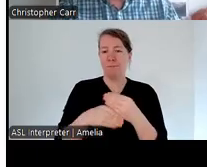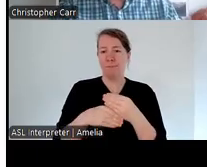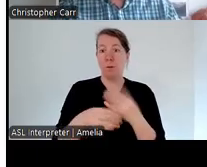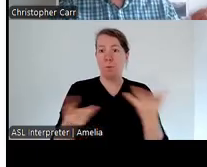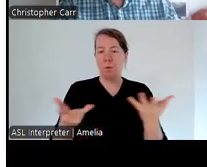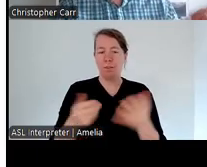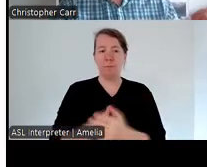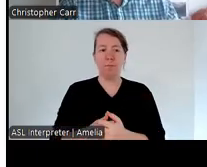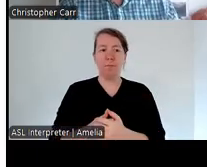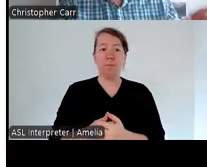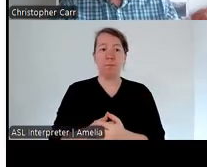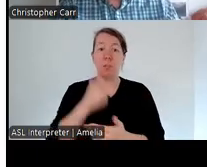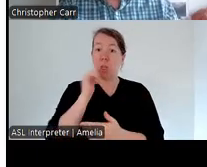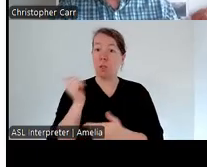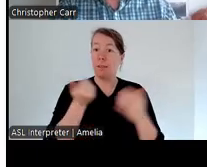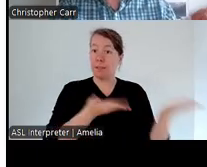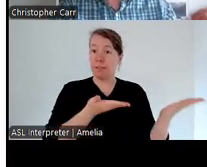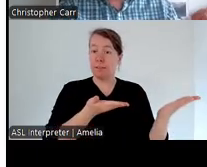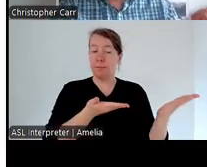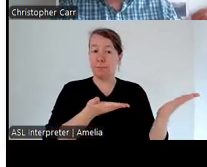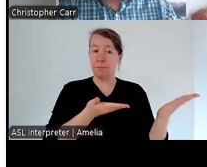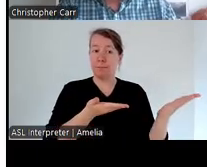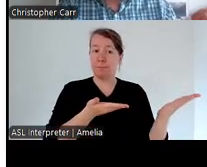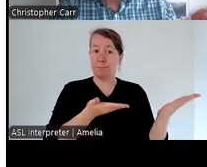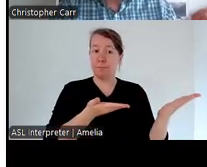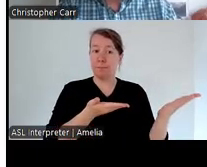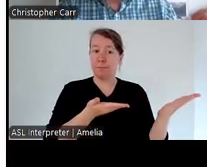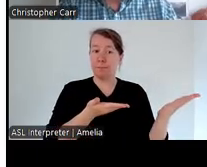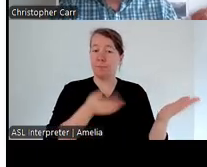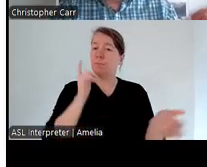and you'll notice that there's two different versions.